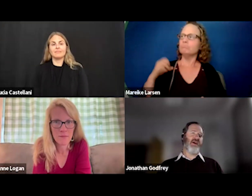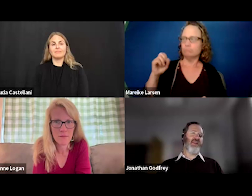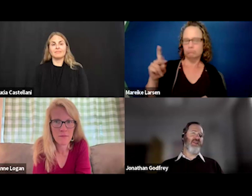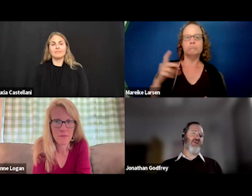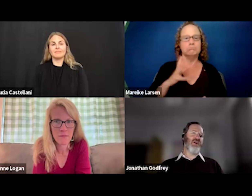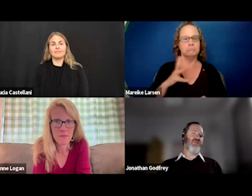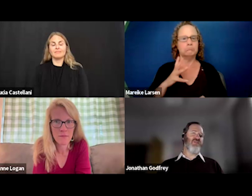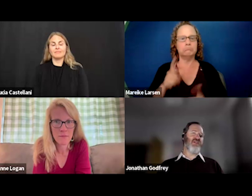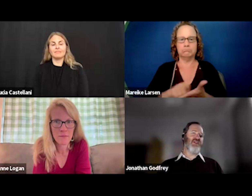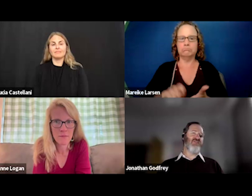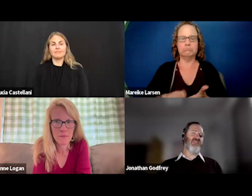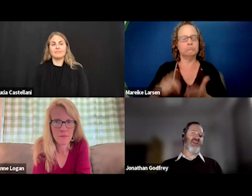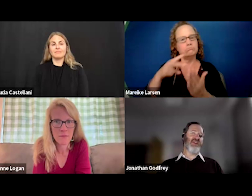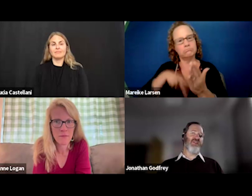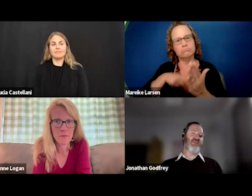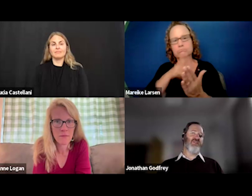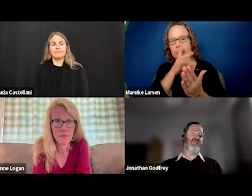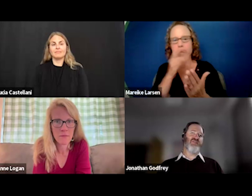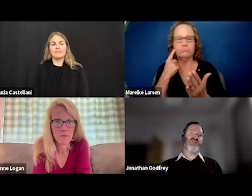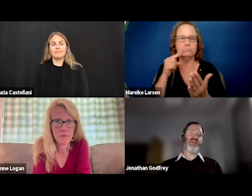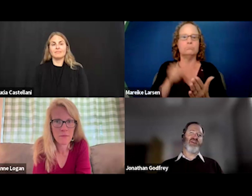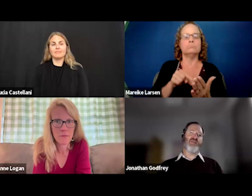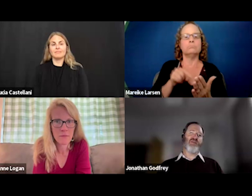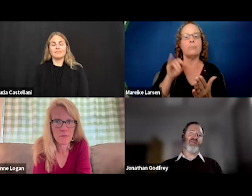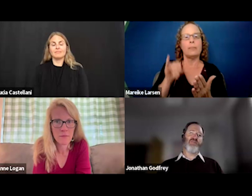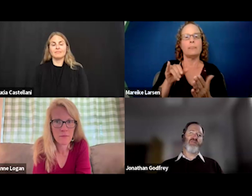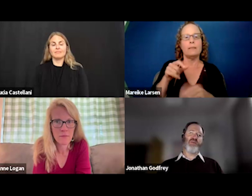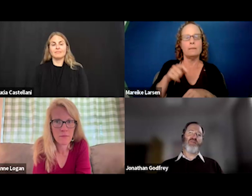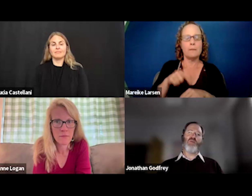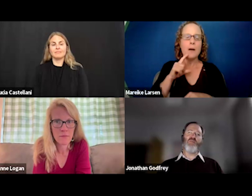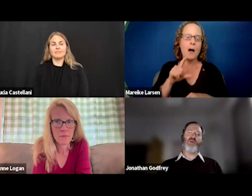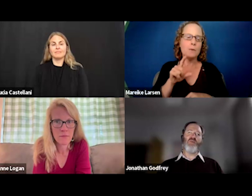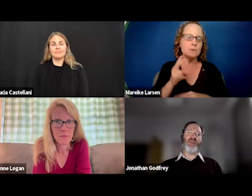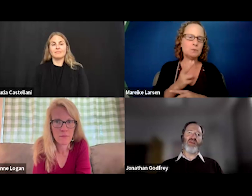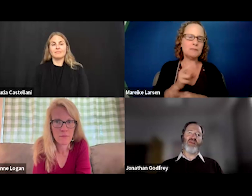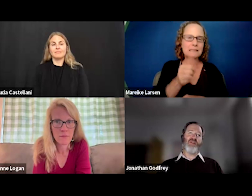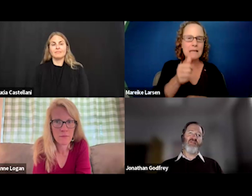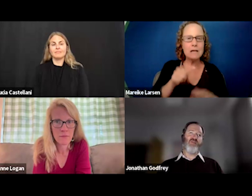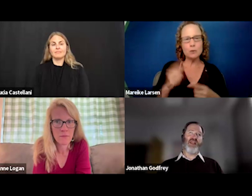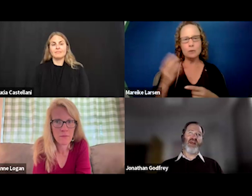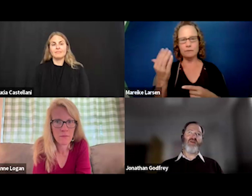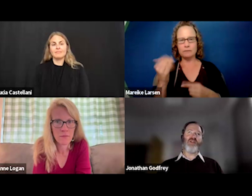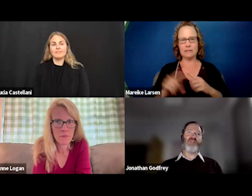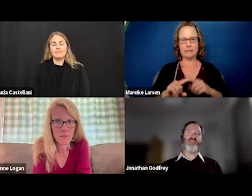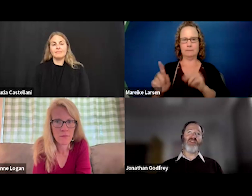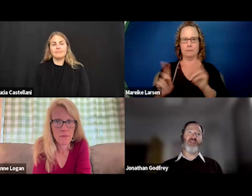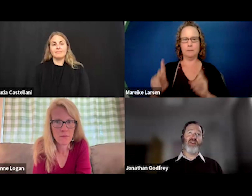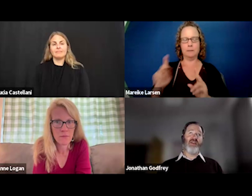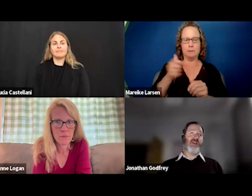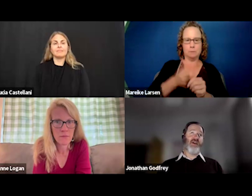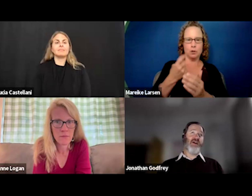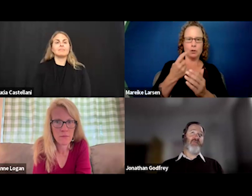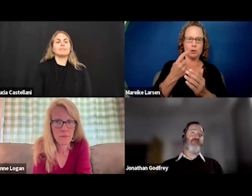And I was using 10 to 15 people per week for one hour each.